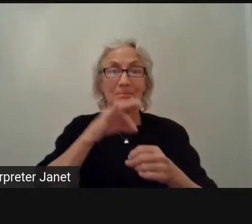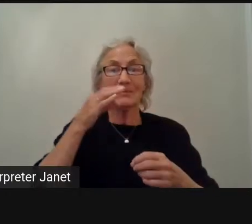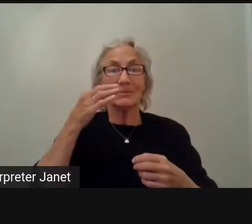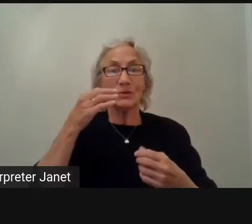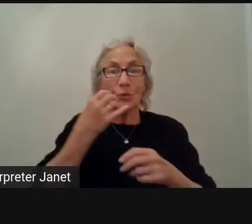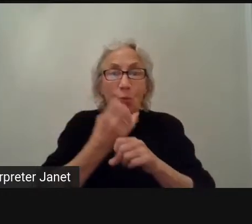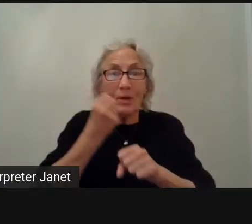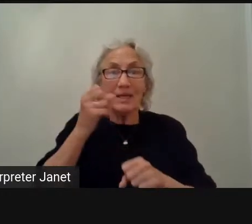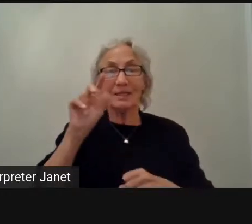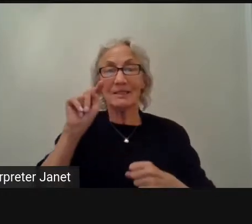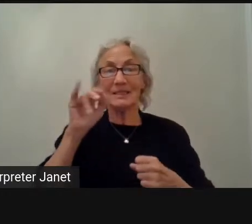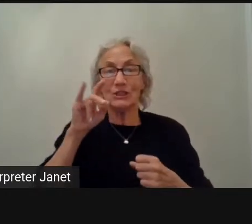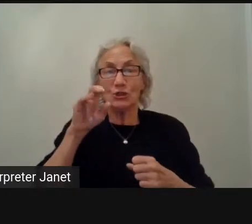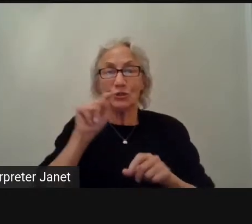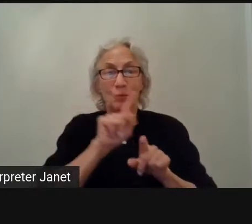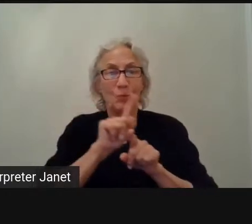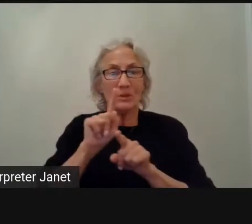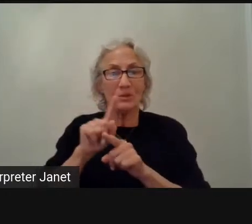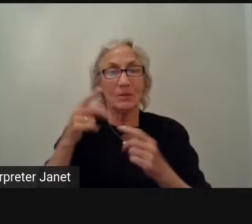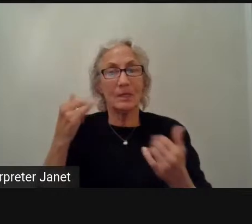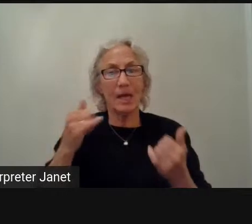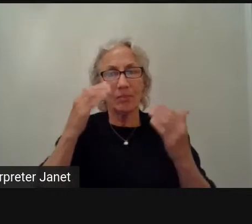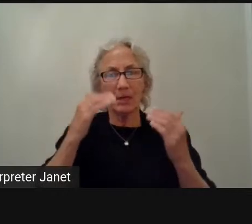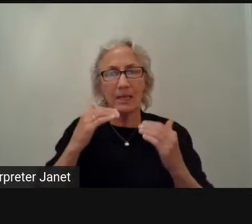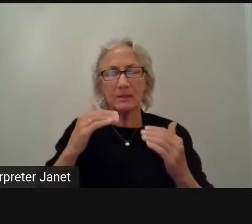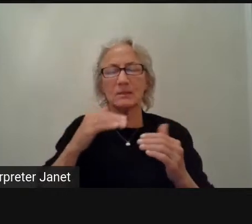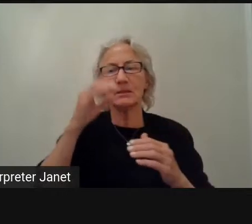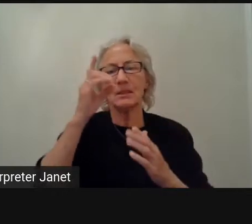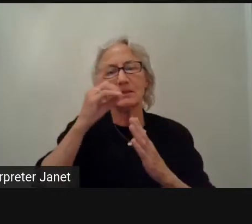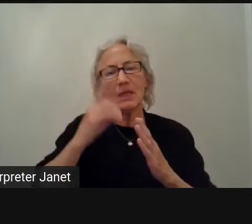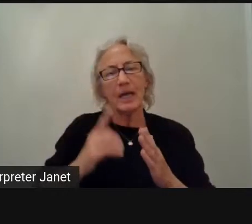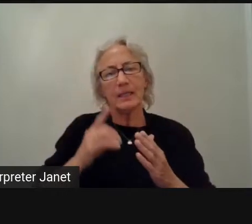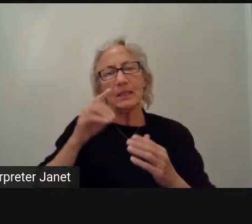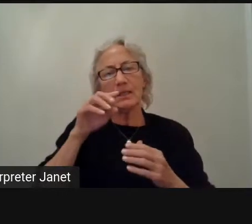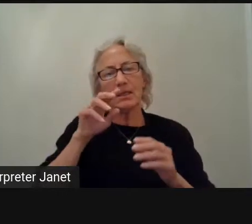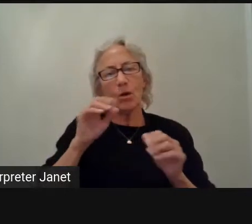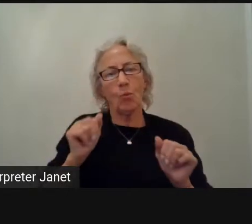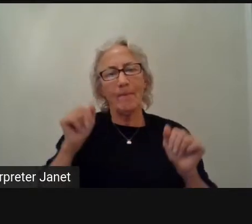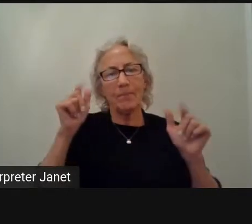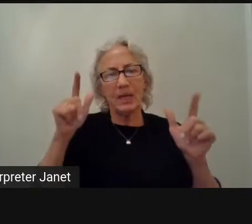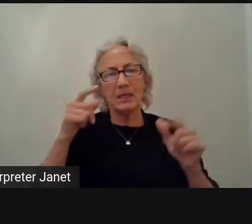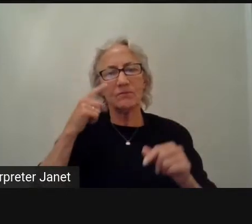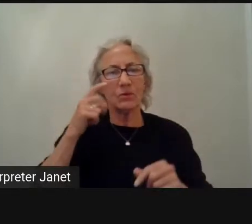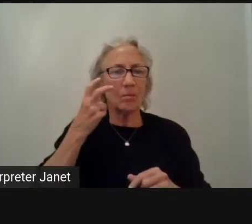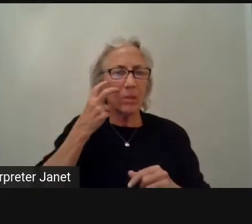provide your anonymous feedback for our speakers on their presentations and also enter to win a T-shirt when you are there.